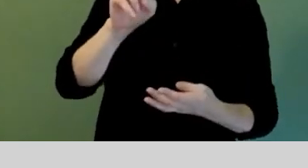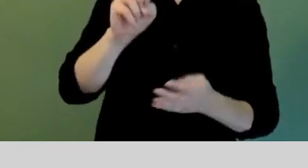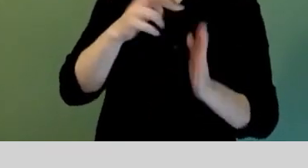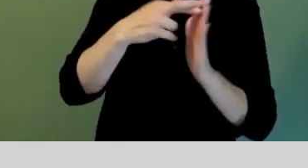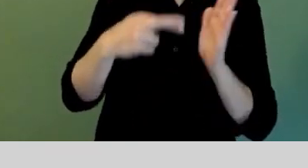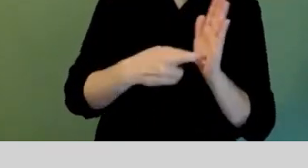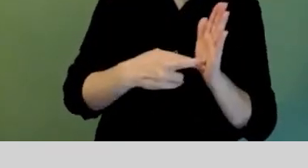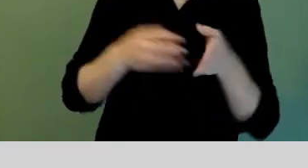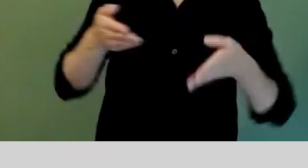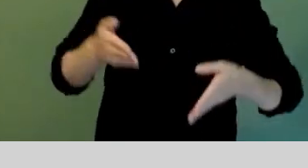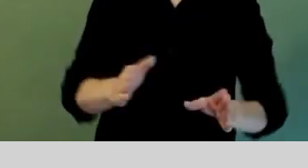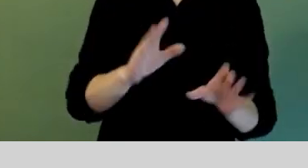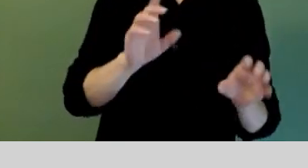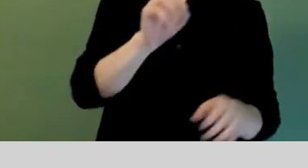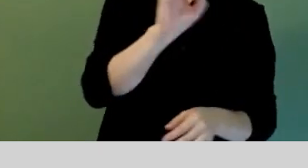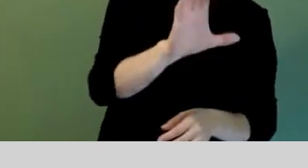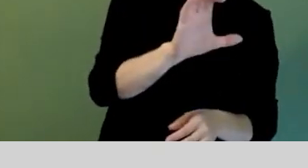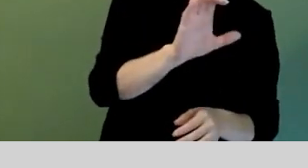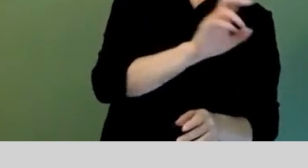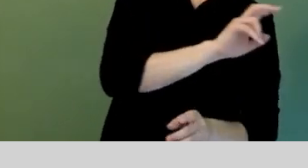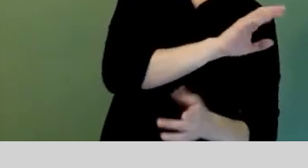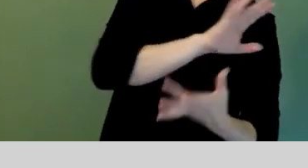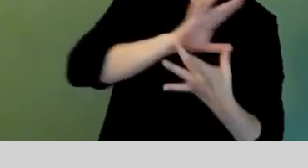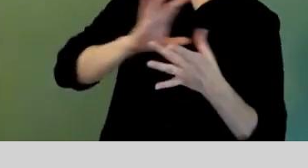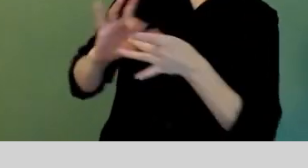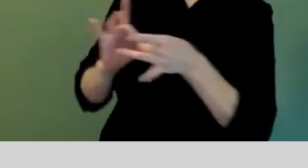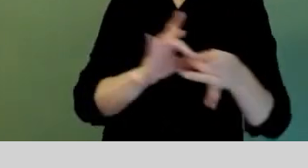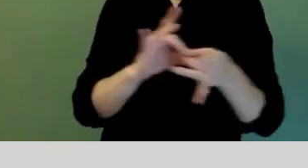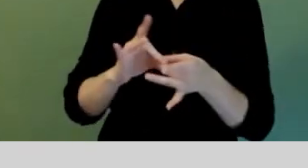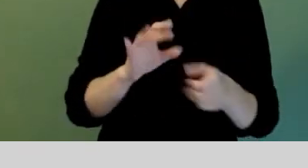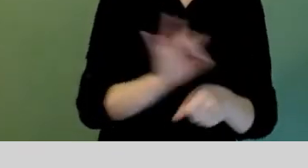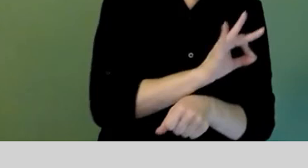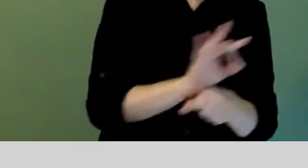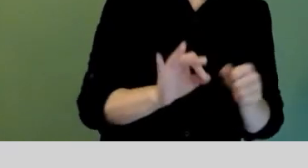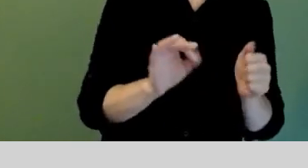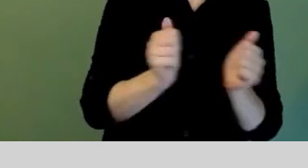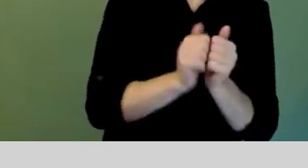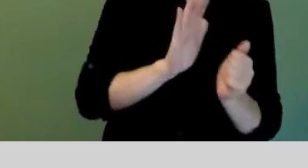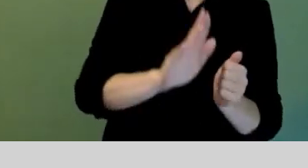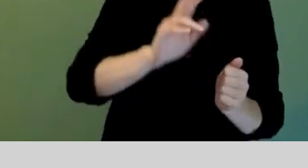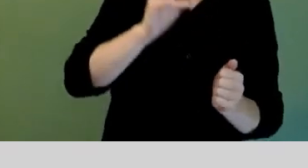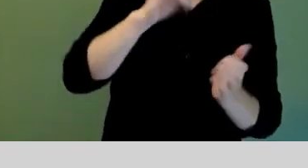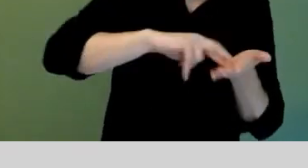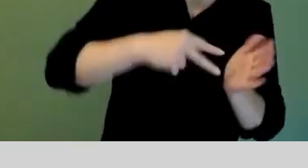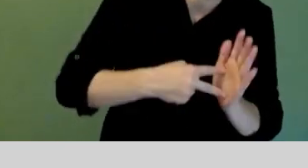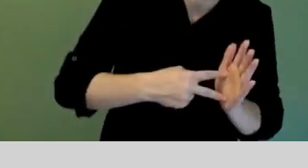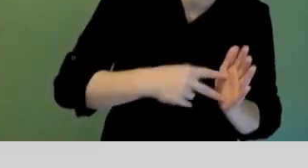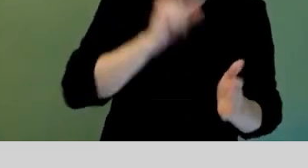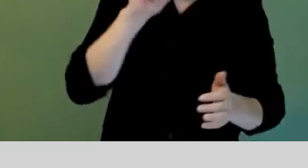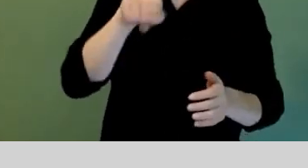to allow you to associate functions with a purpose rather than name which means you can call code based on the data you have